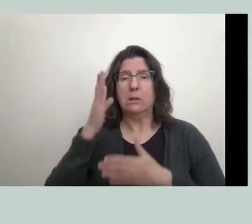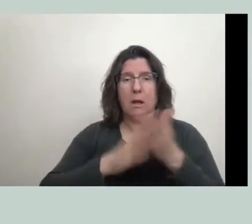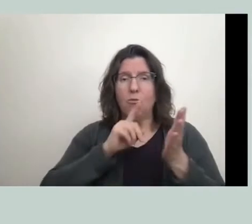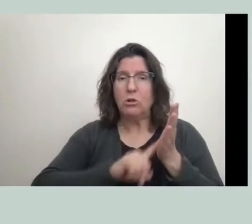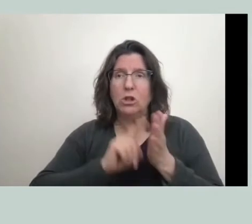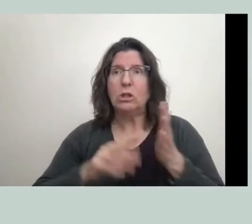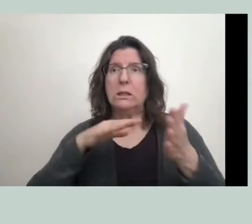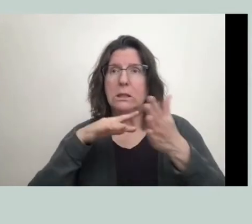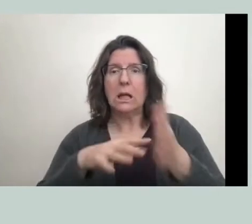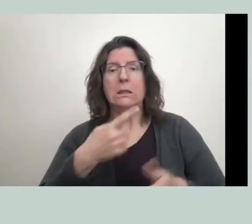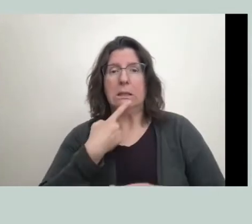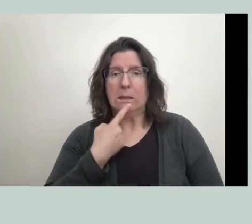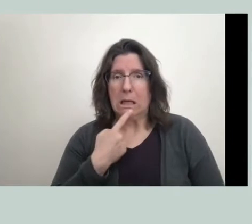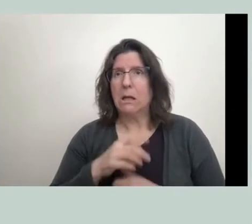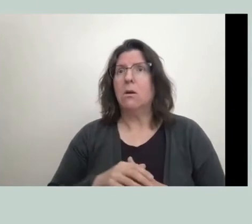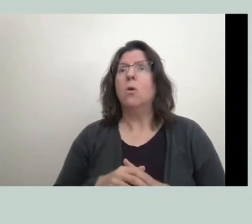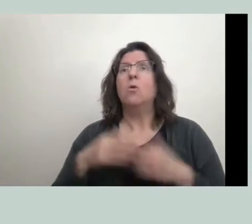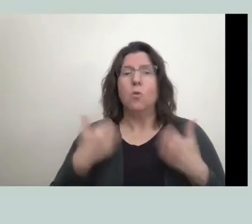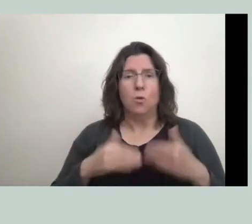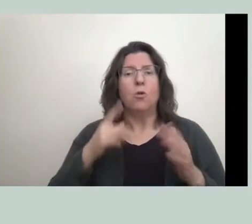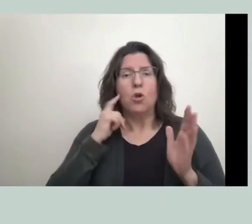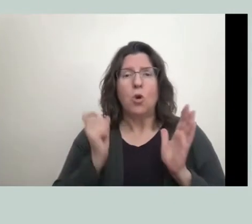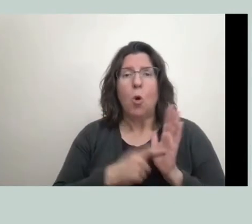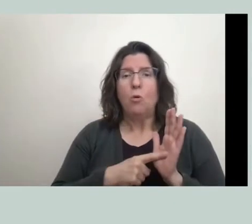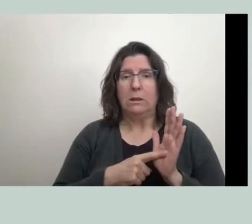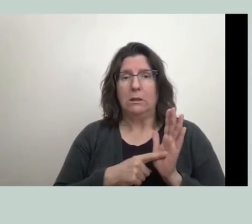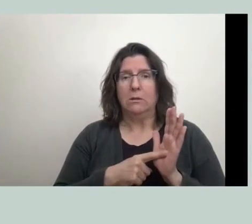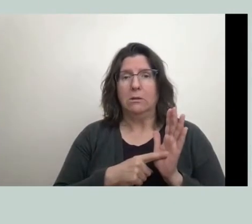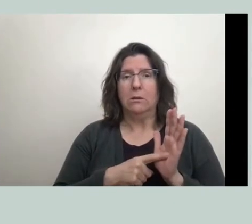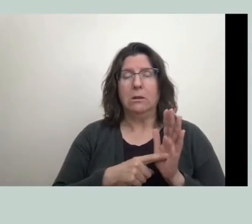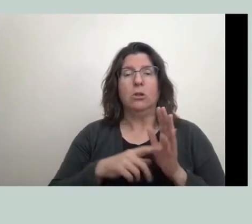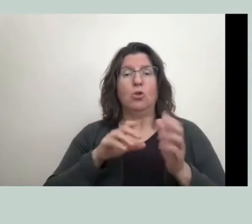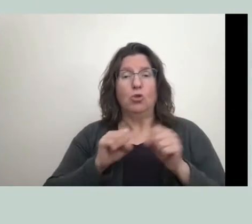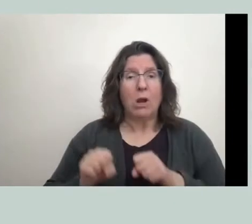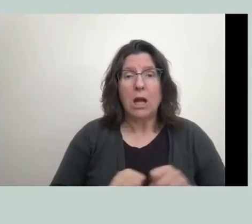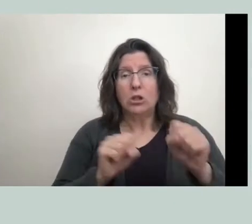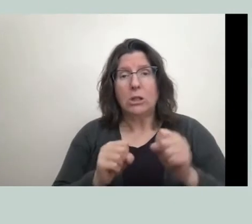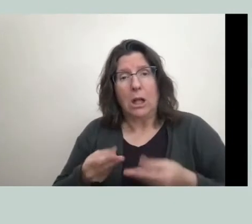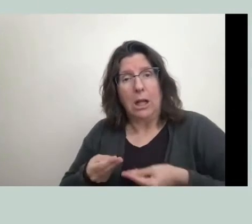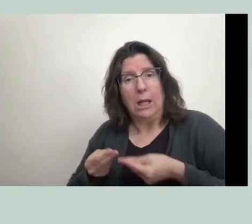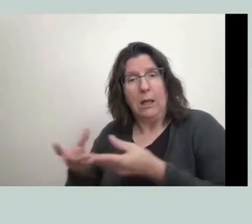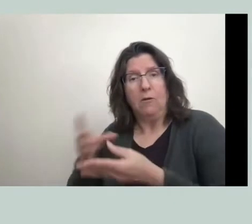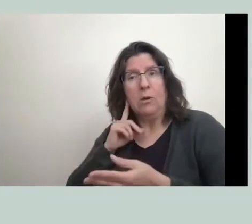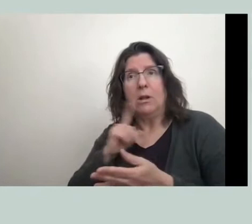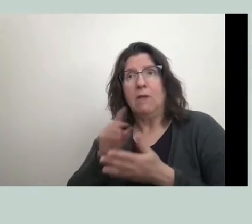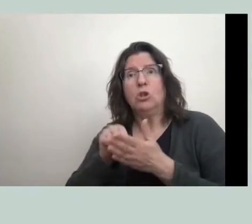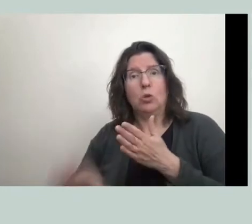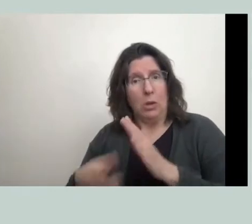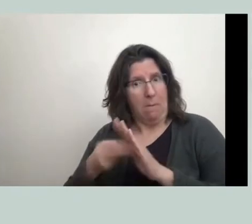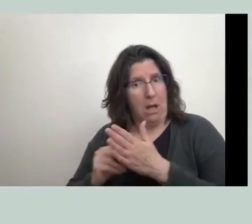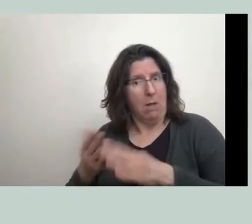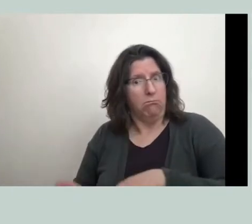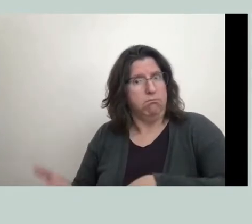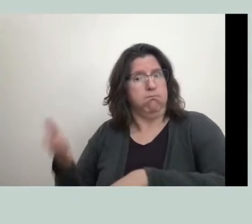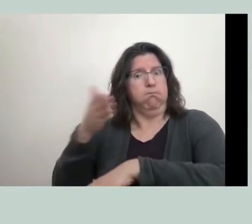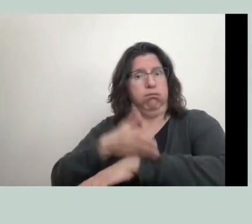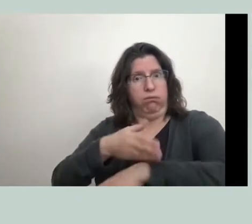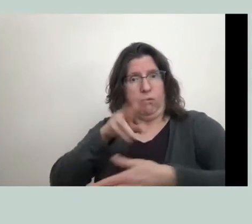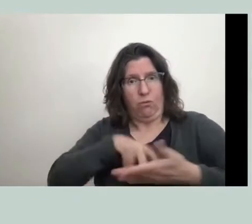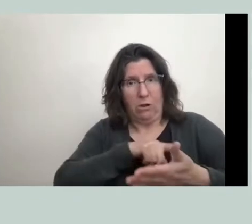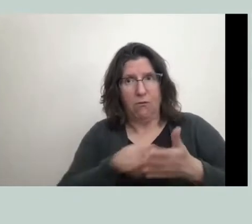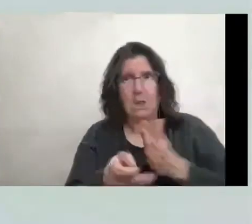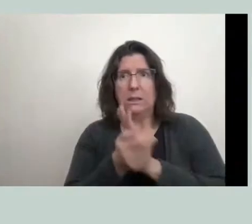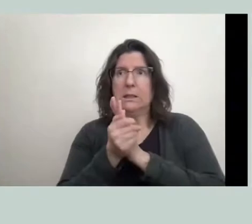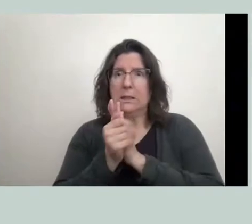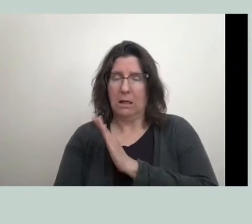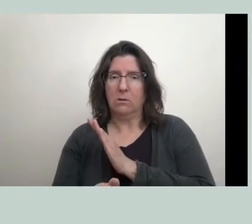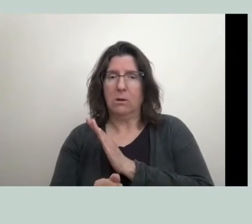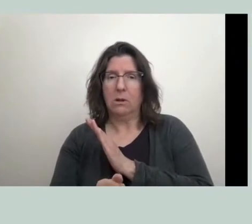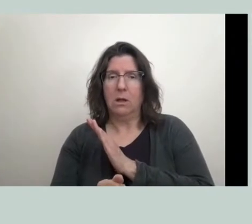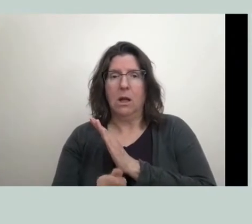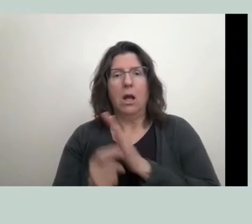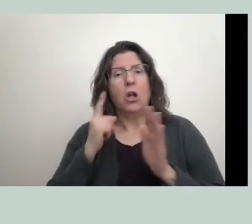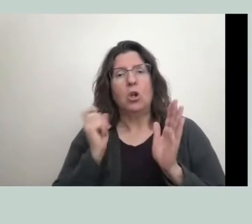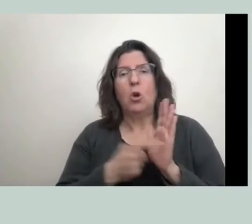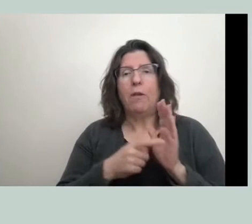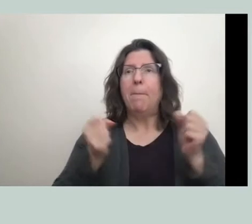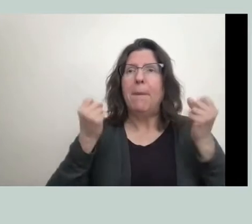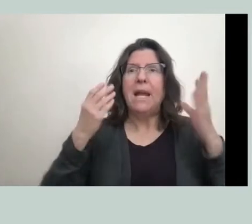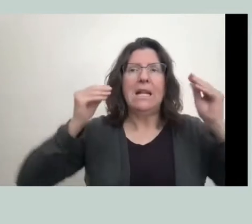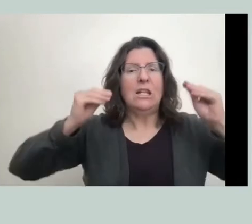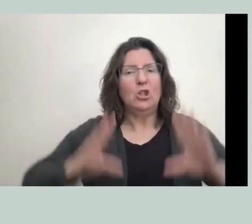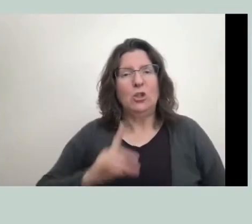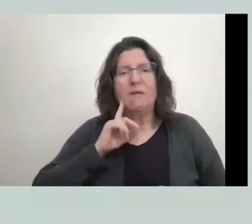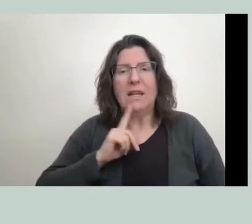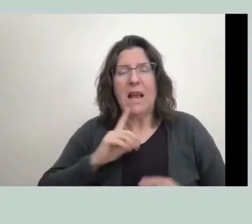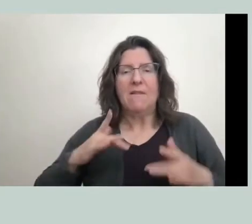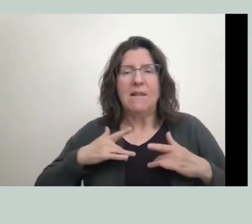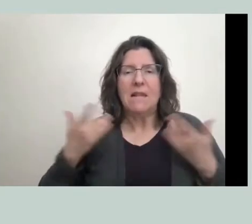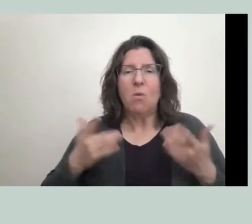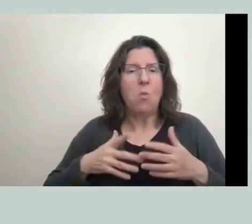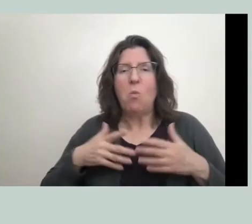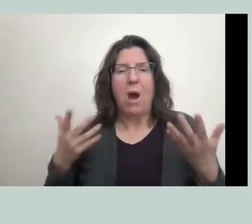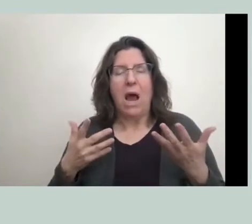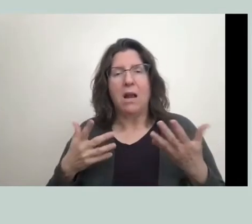Some research shows that using noticing strategies, when teaching English to deaf students, improves their literacy skills.